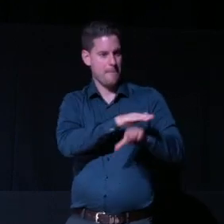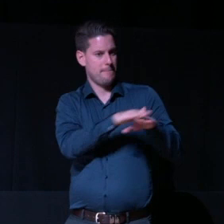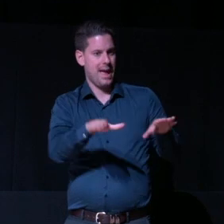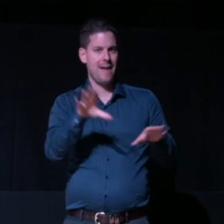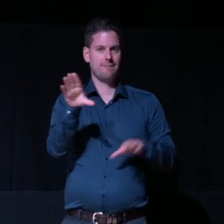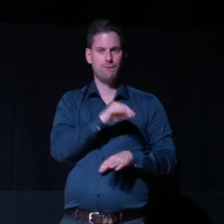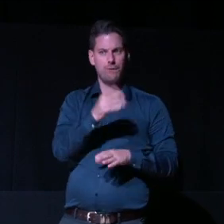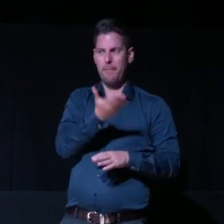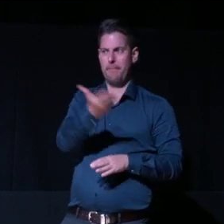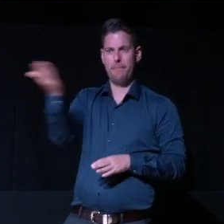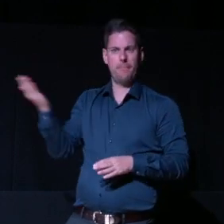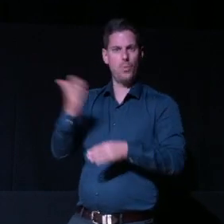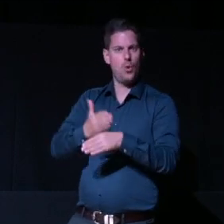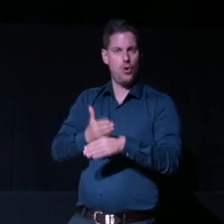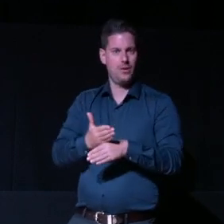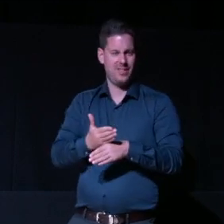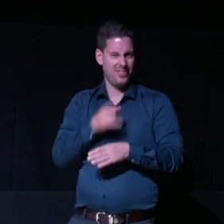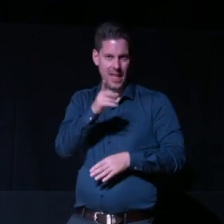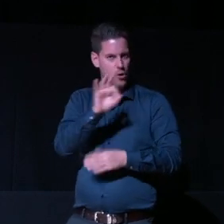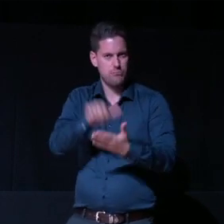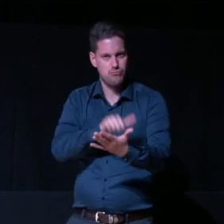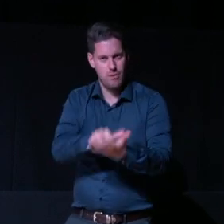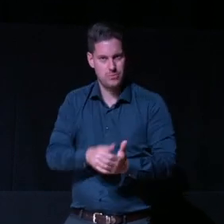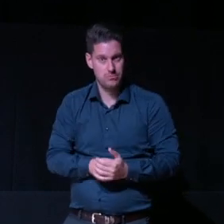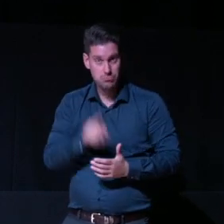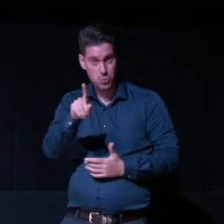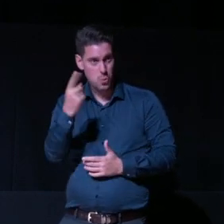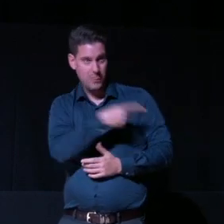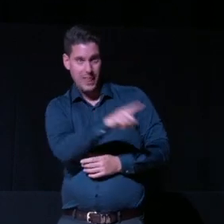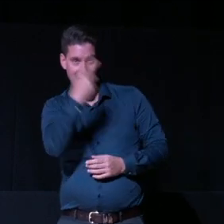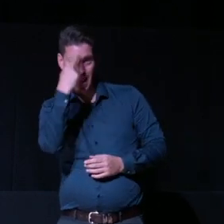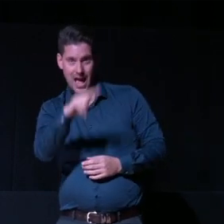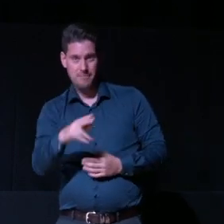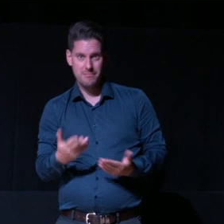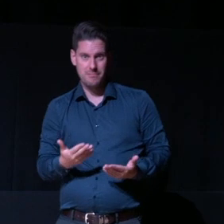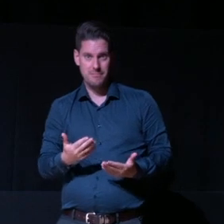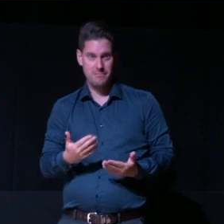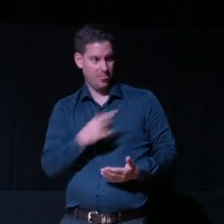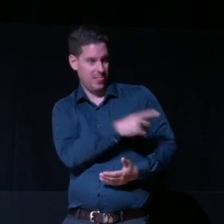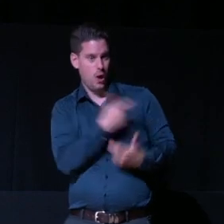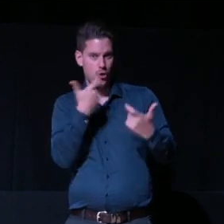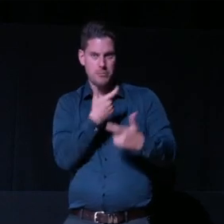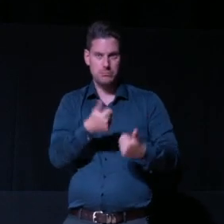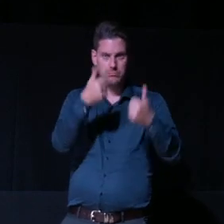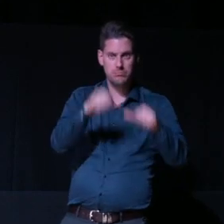We don't know like does anyone know their names? How what's their comedy like? Like they're so there